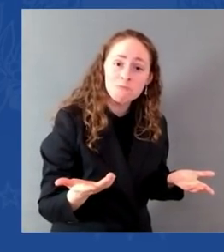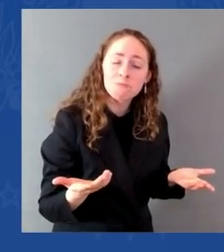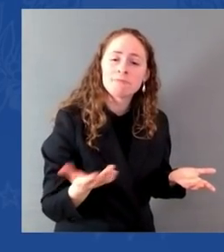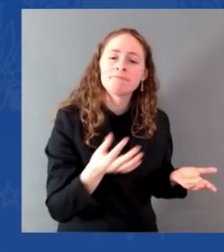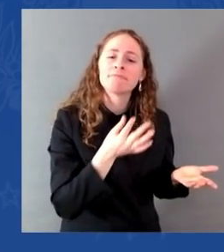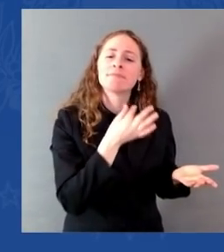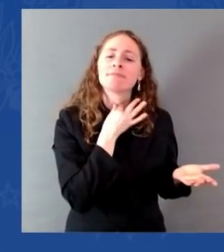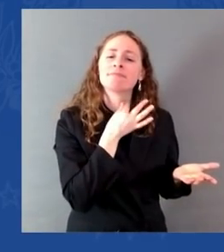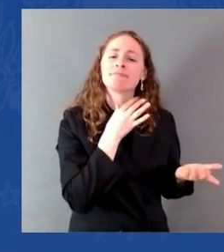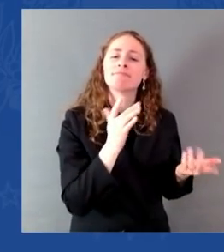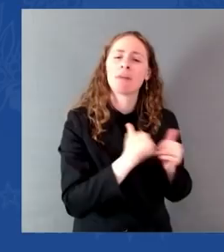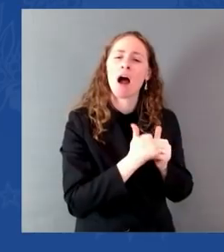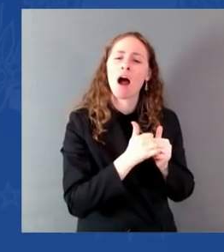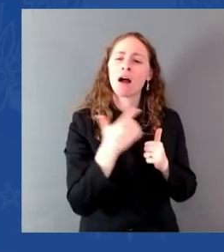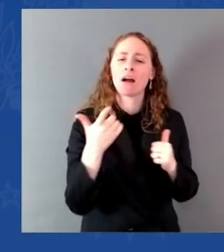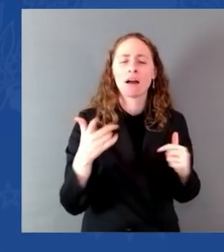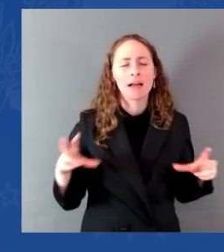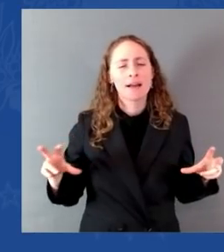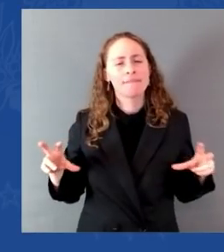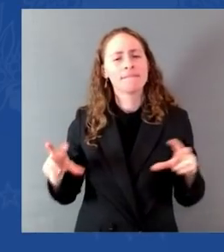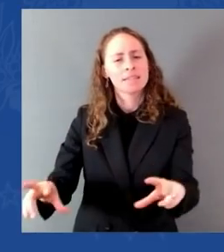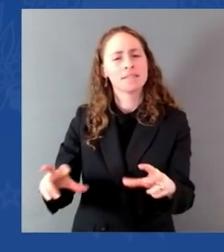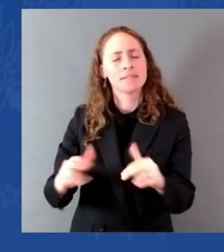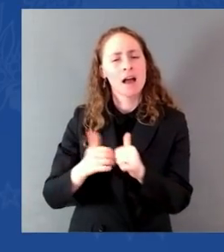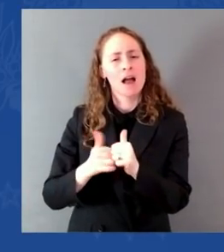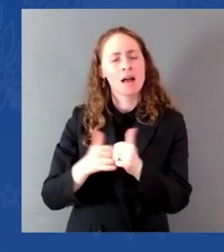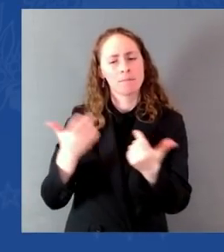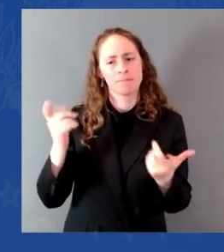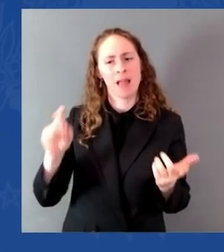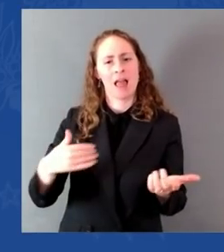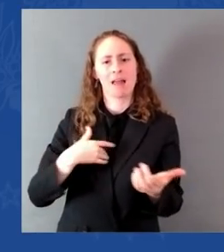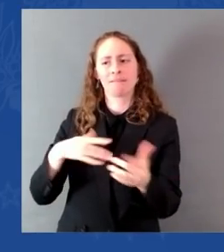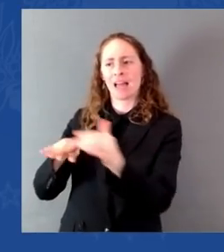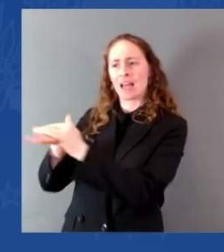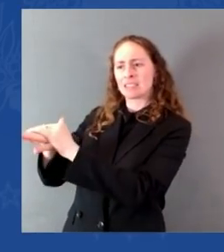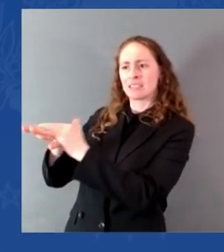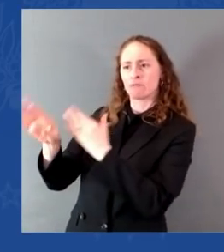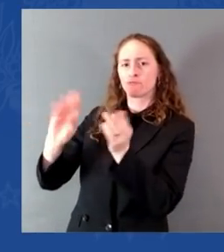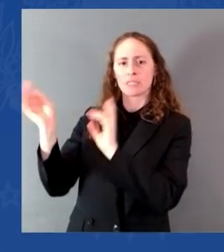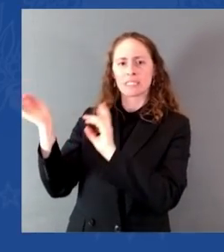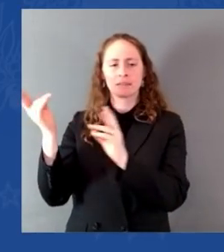where they have access to move. That's why we're losing. That's why we're losing.